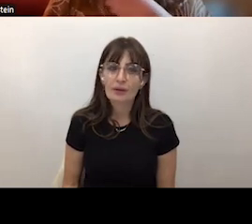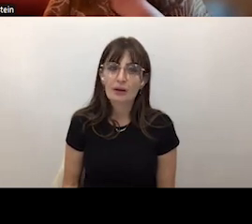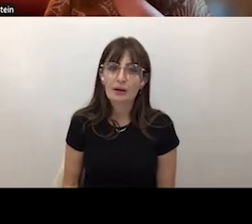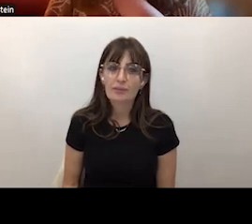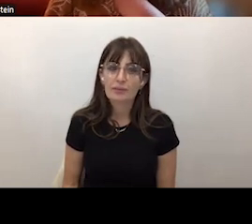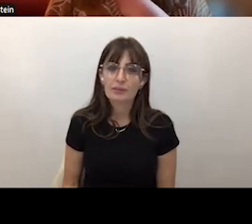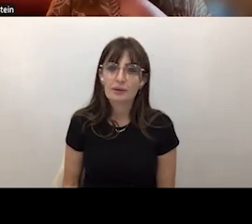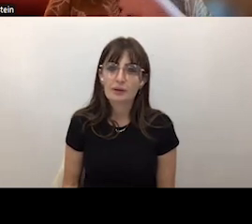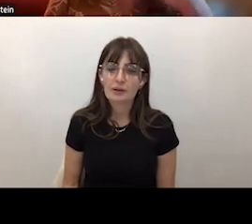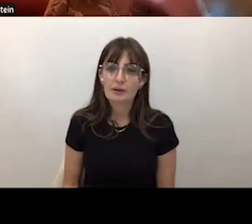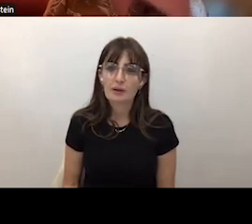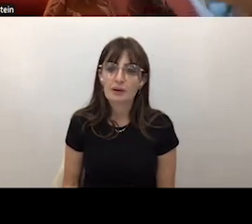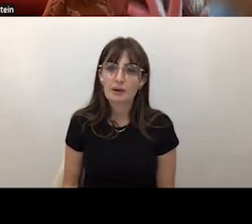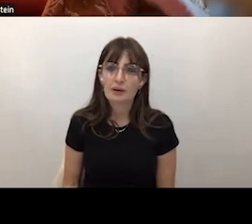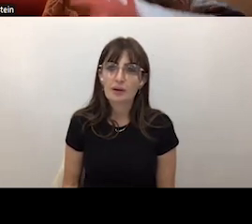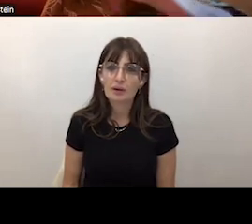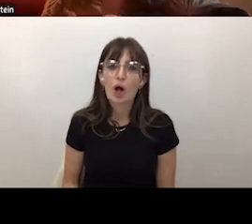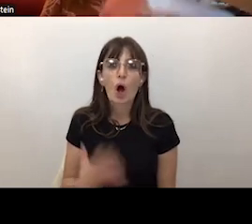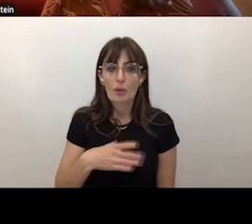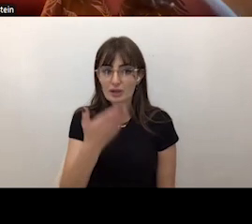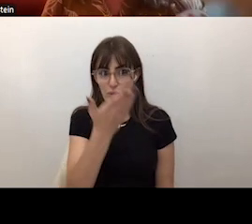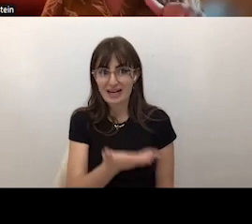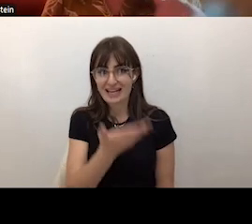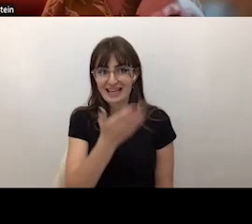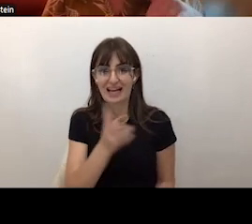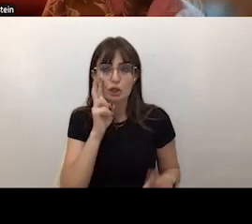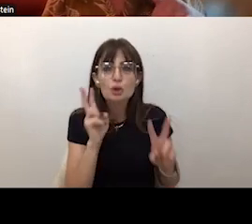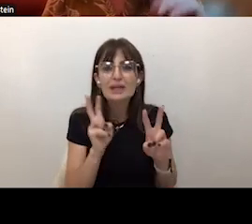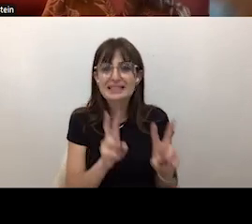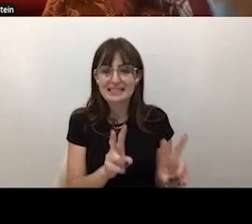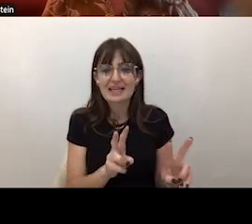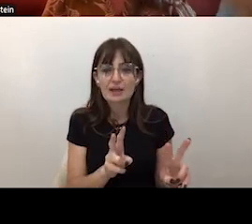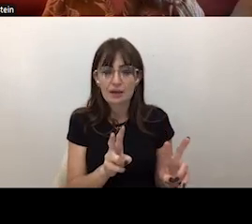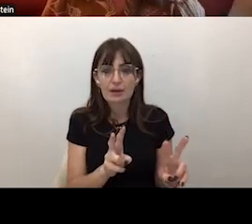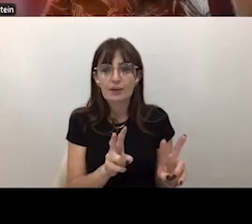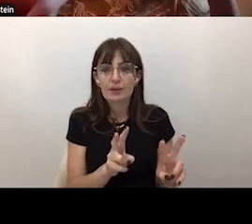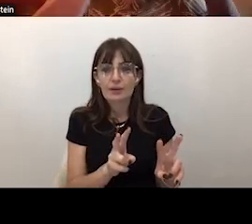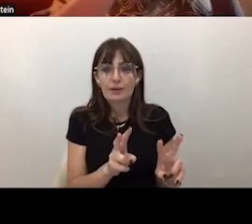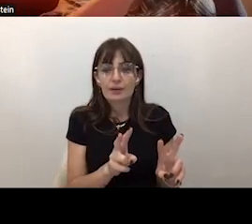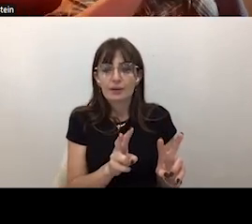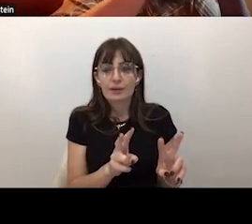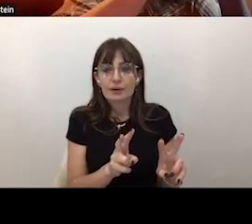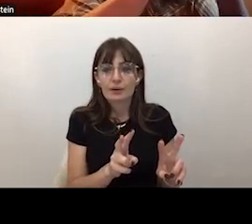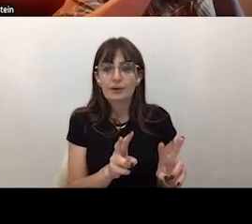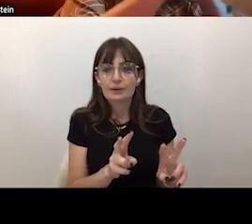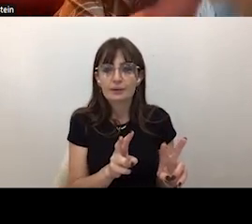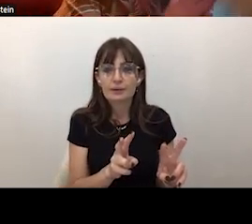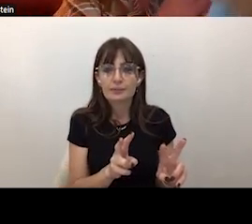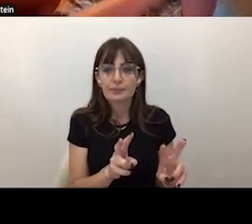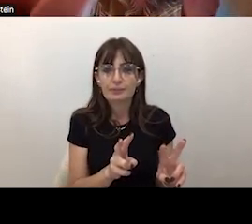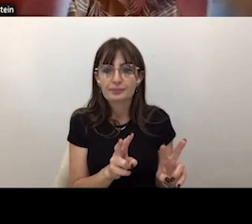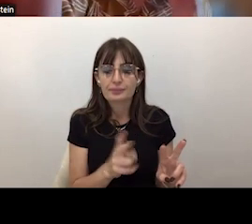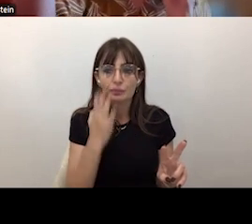done. I want to put all here for you so that you have it. Once you have analysed the data,